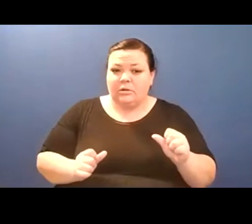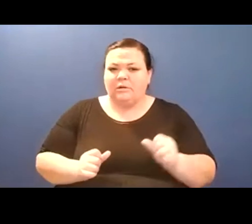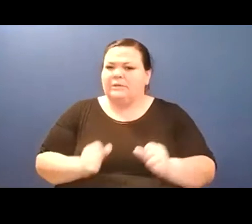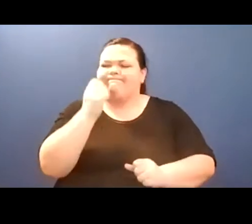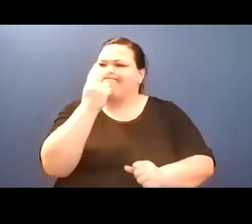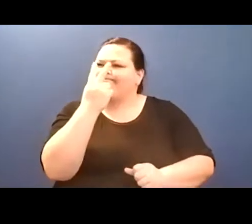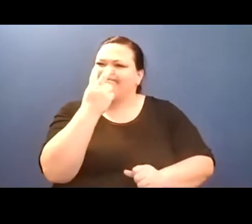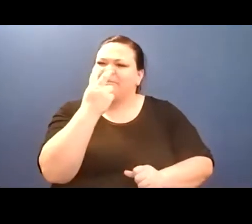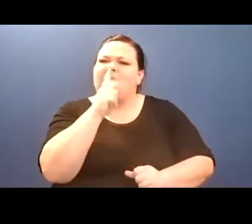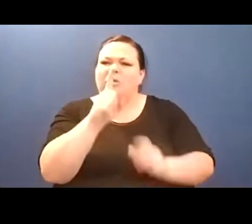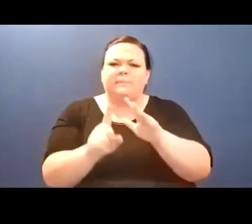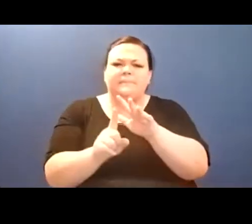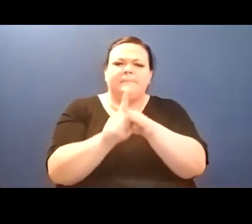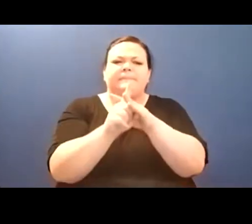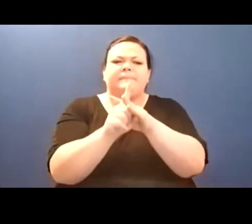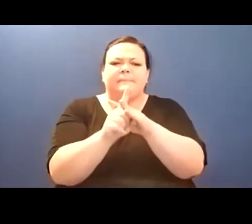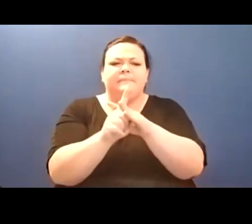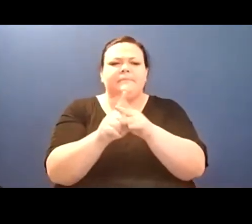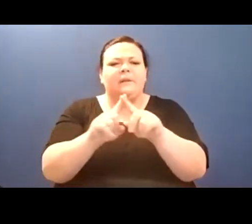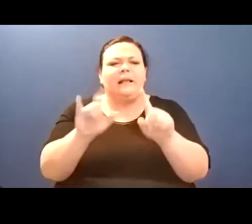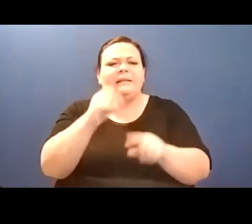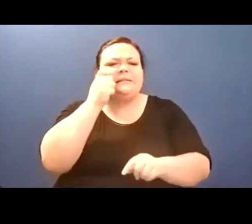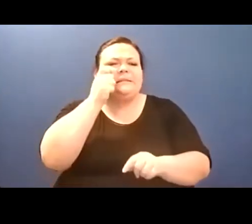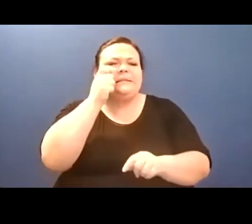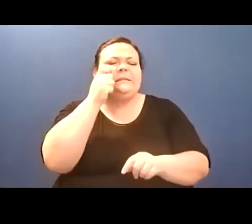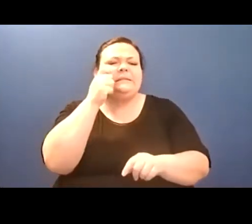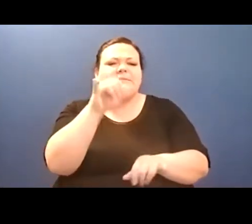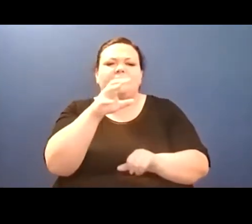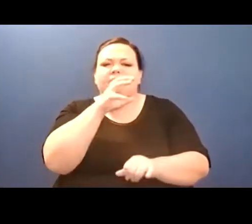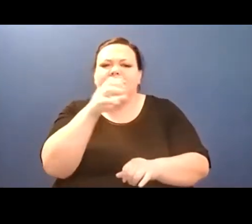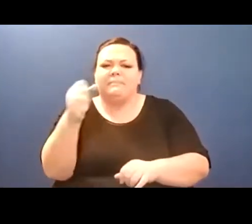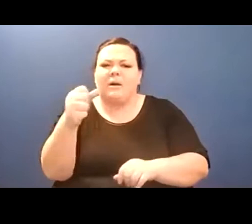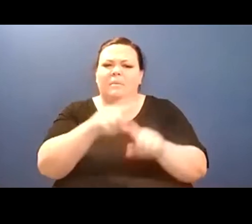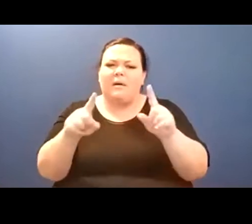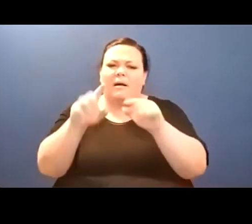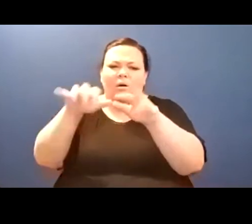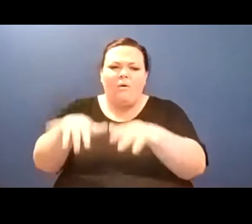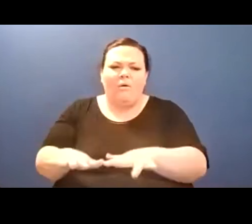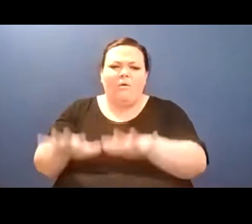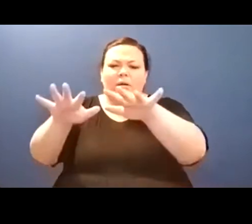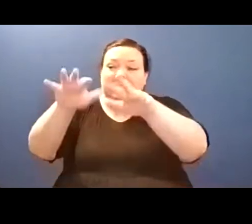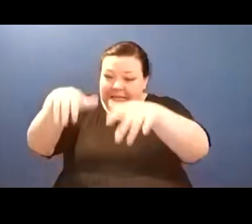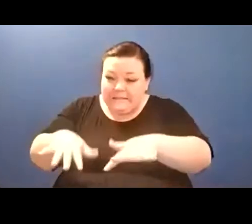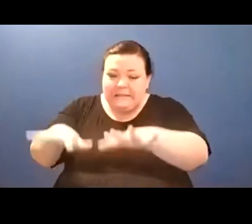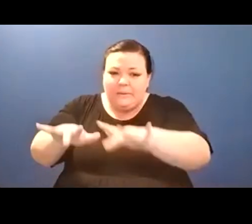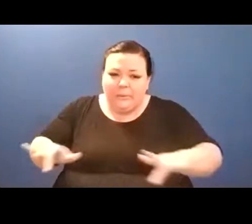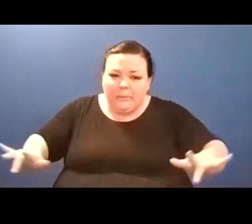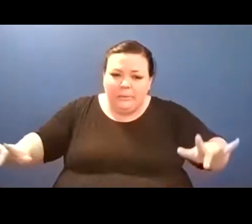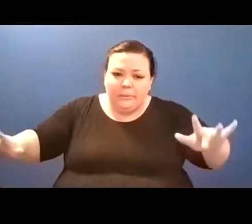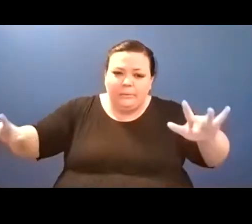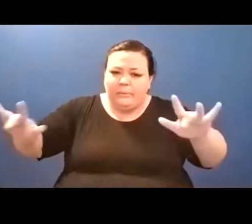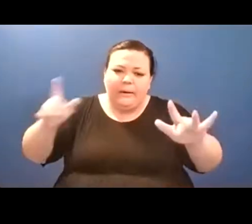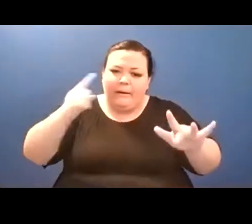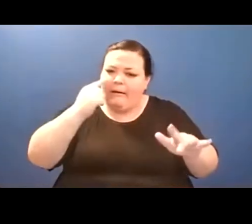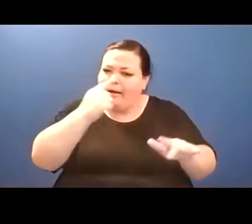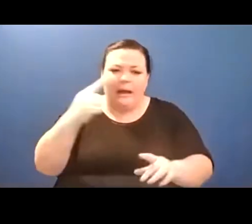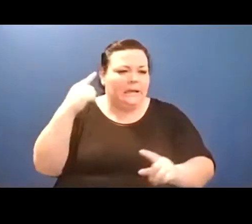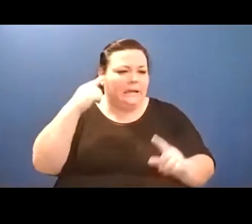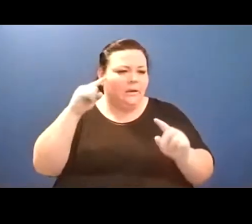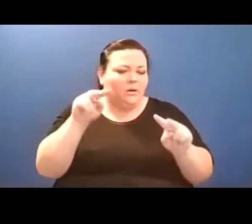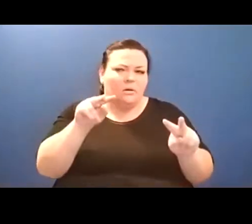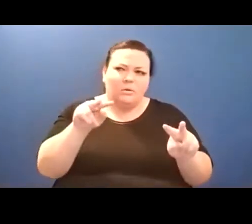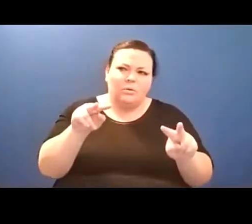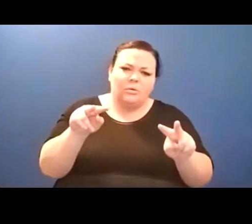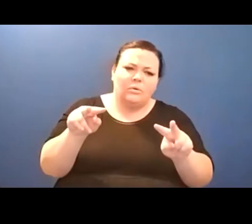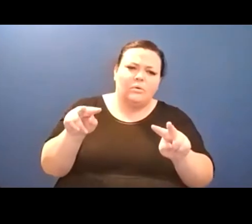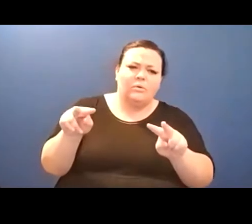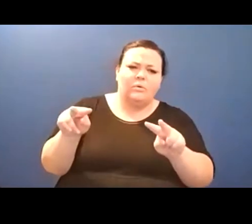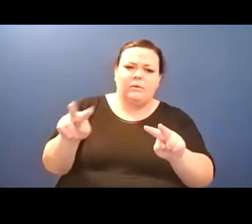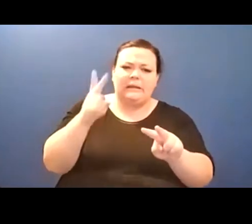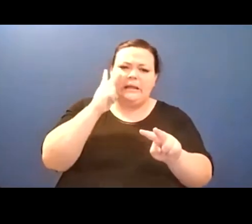ground and listens ... coral reef received this like the male of the species, received this...